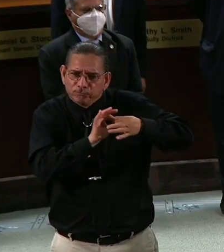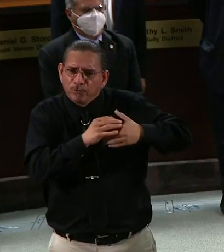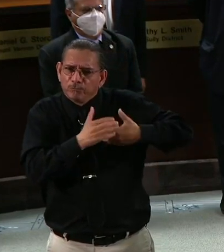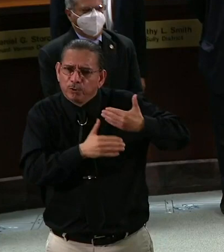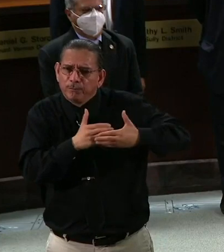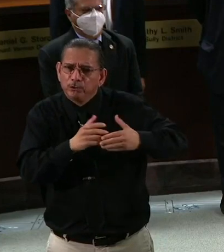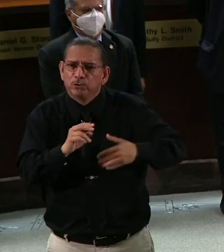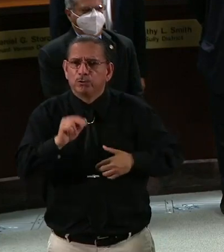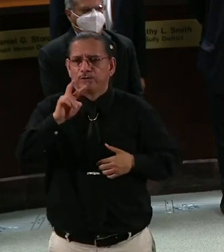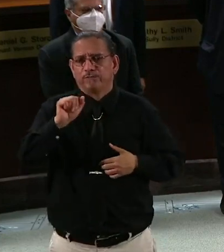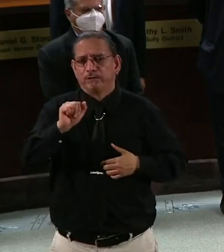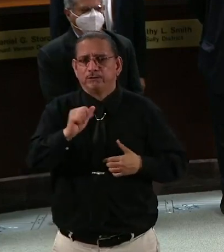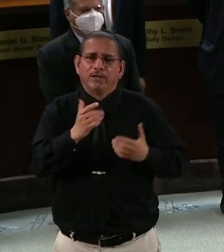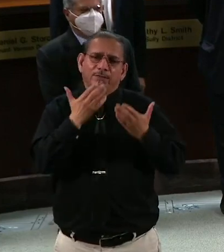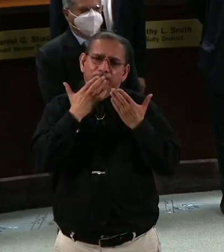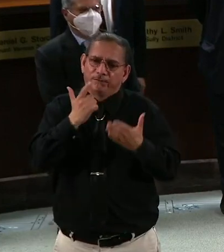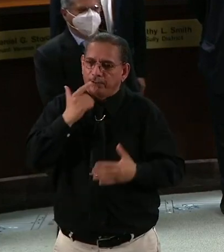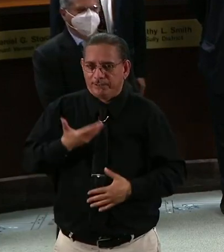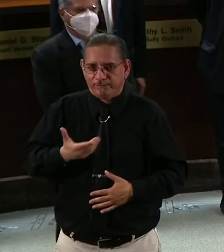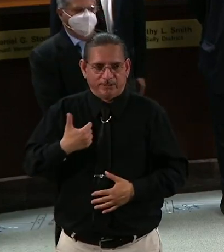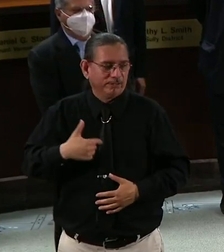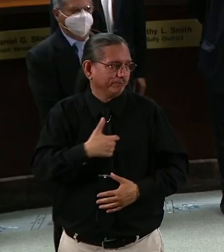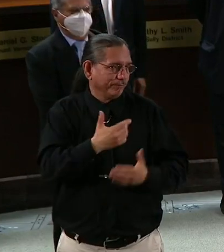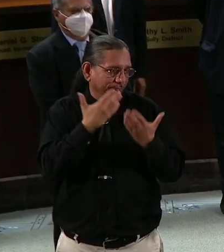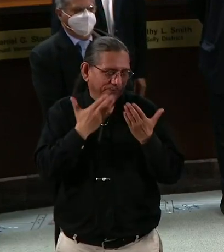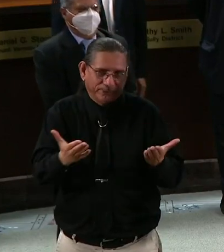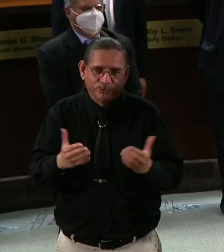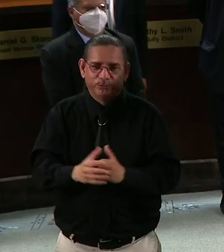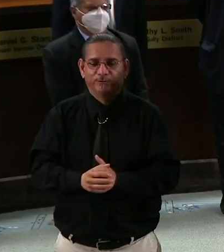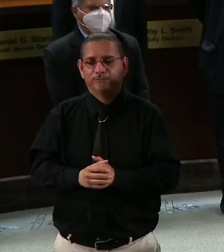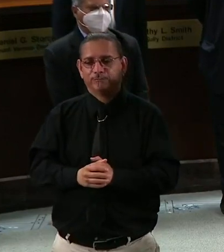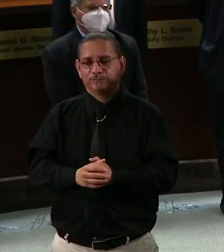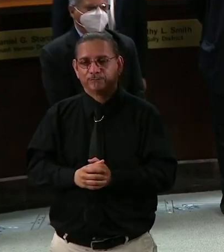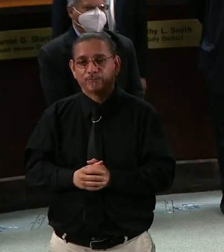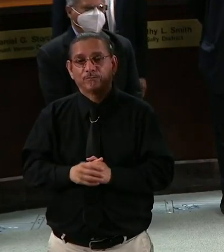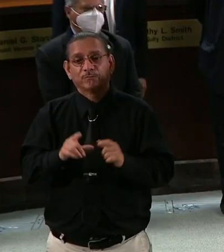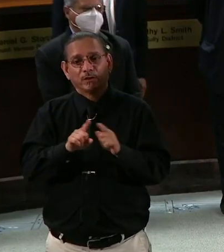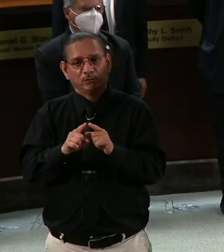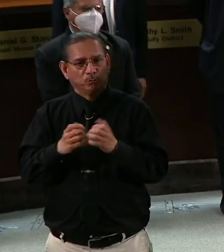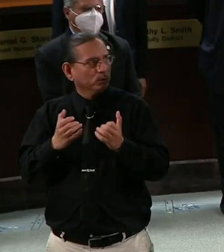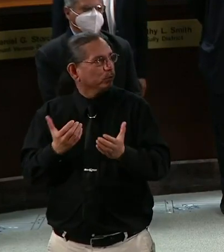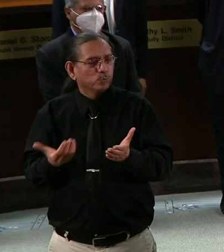AND BUILD A BILL MORE THAN WITH NORTHERN VIRGINIA SO THANK YOU